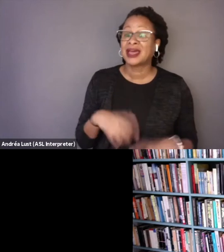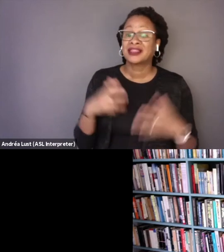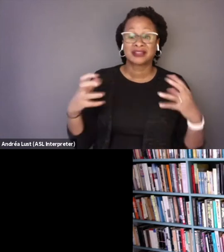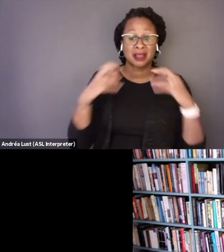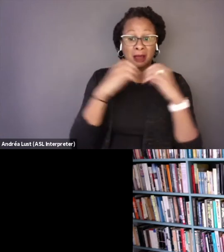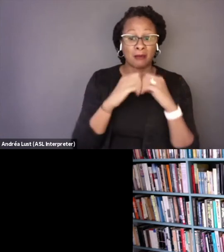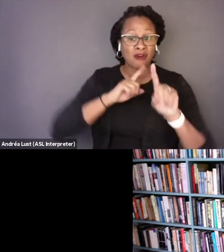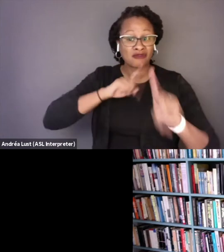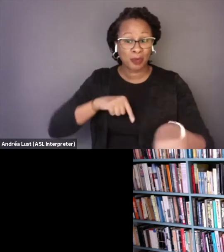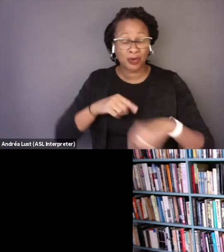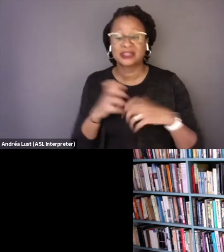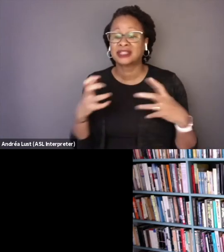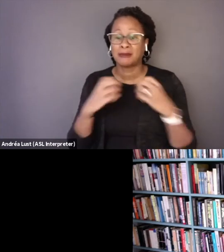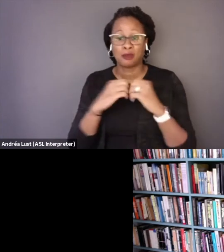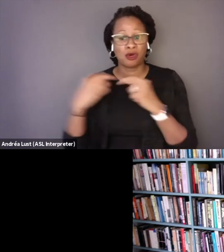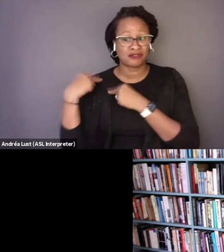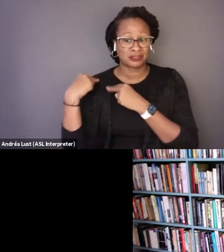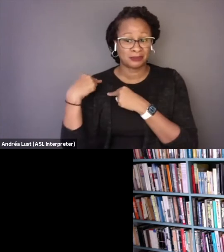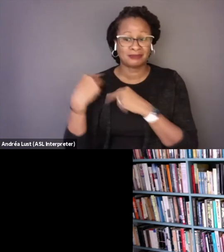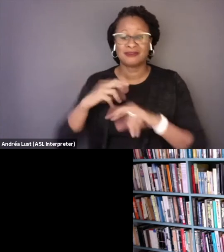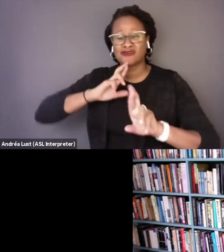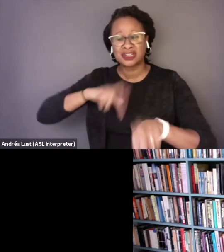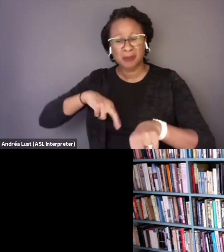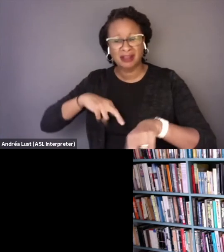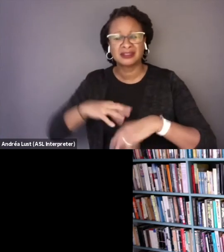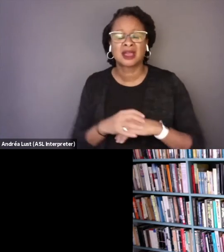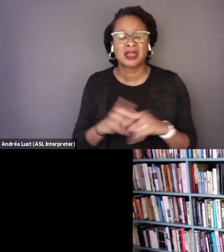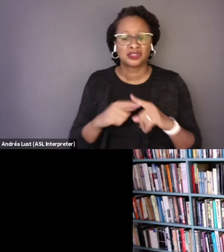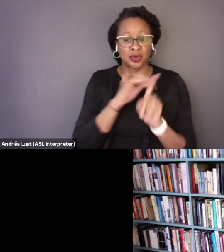there's much more responsiveness to environmental causes.